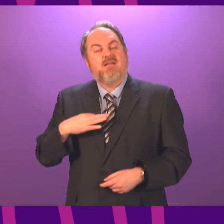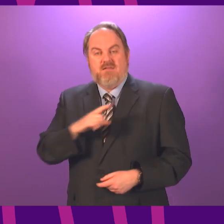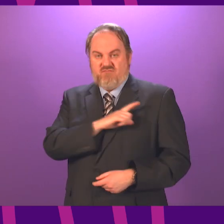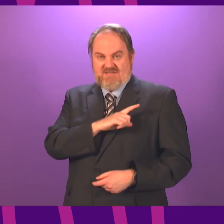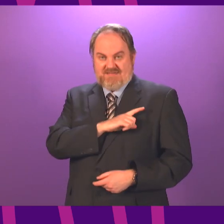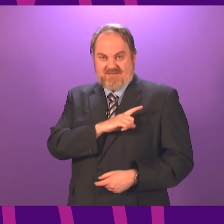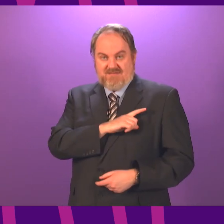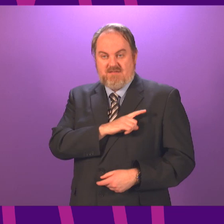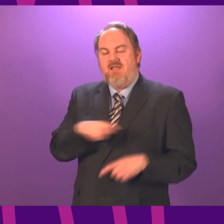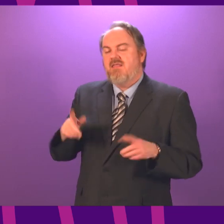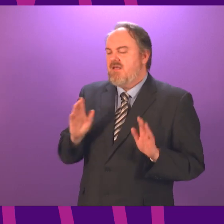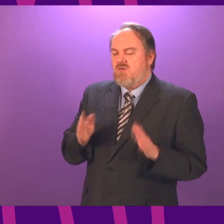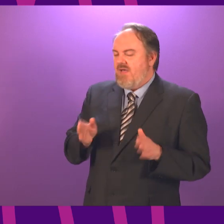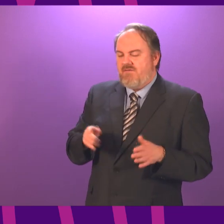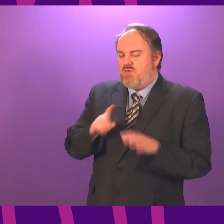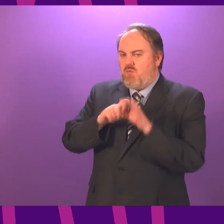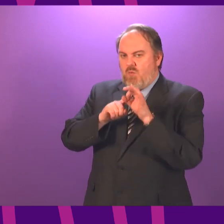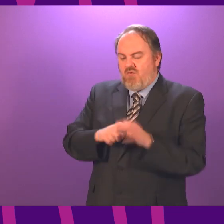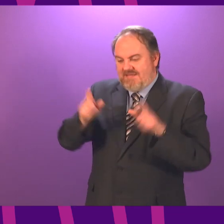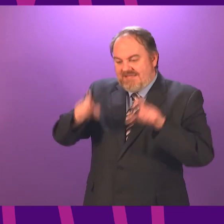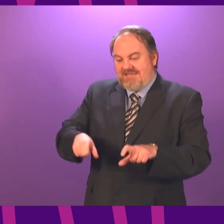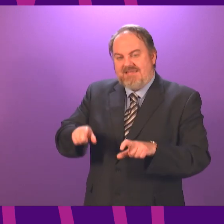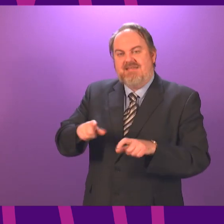regulations in front of me, so I cannot read out the exact wording.